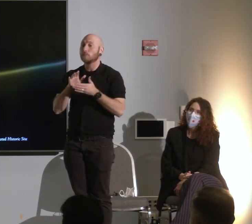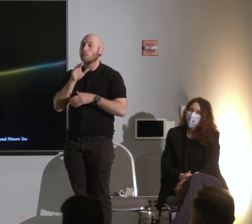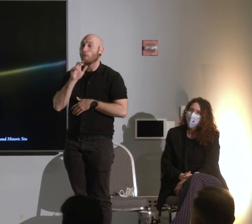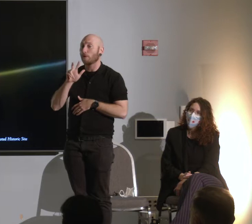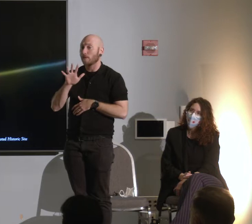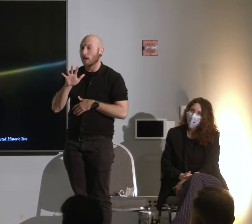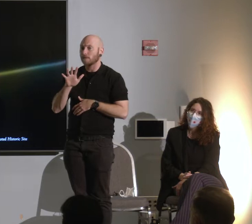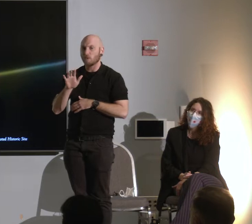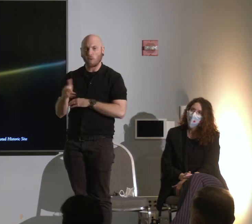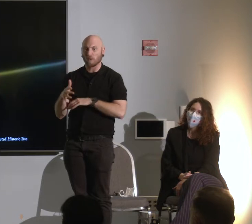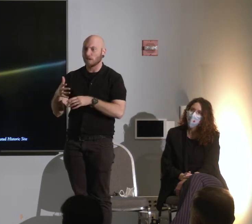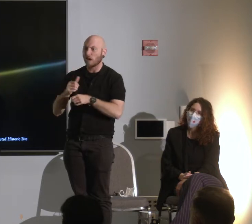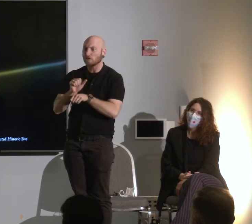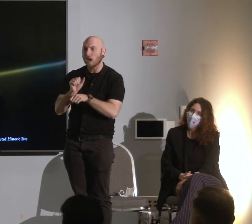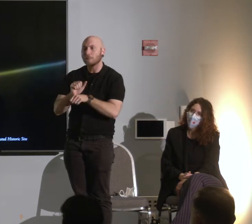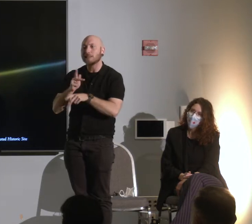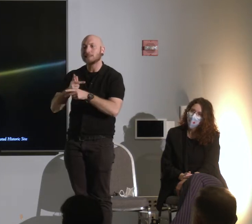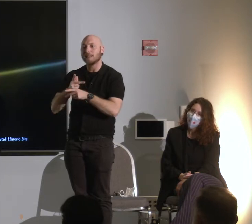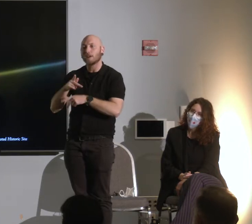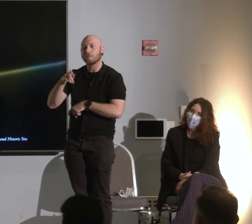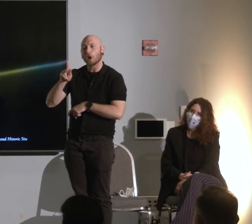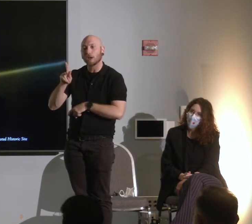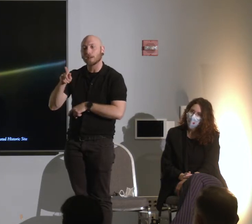overnight, and it came together kind of by accident.